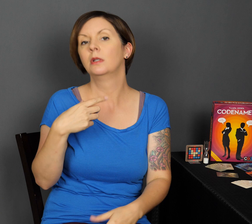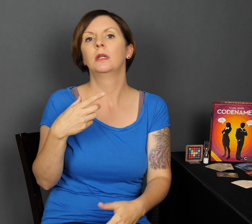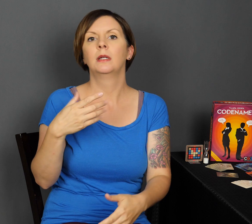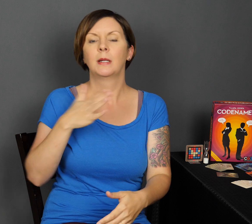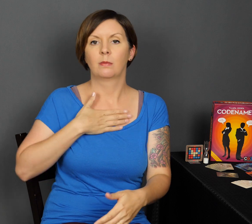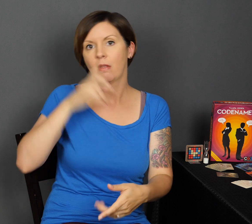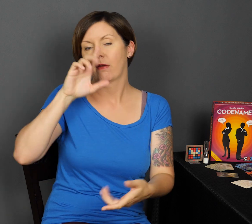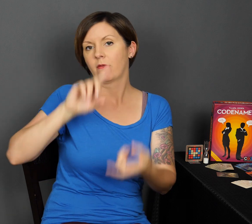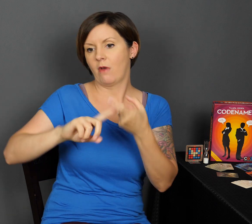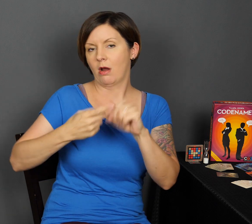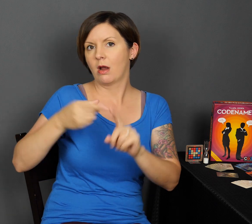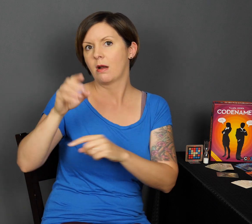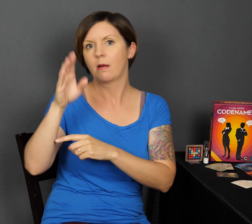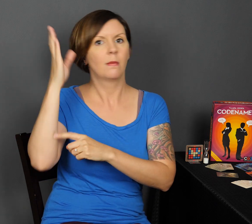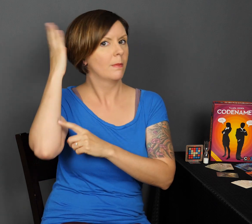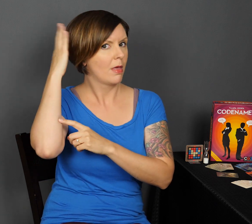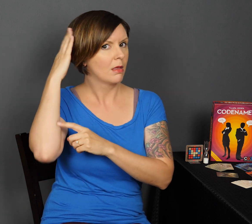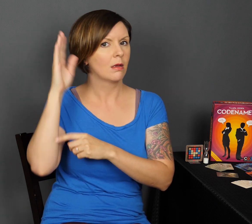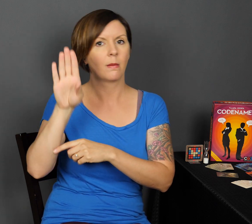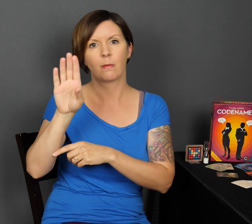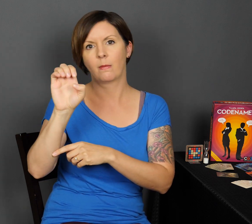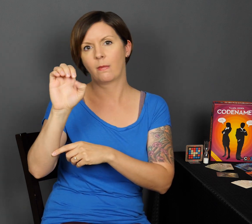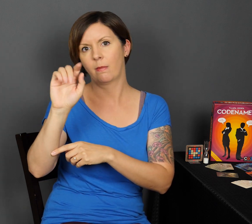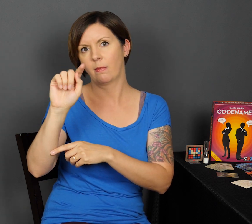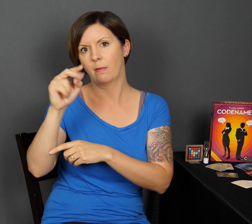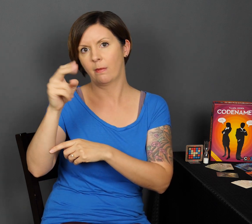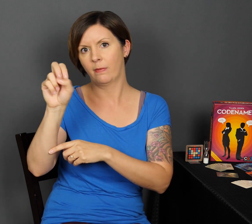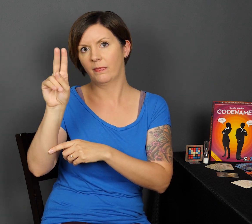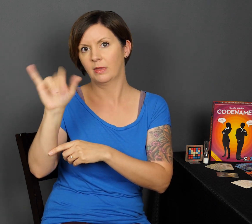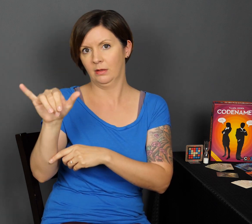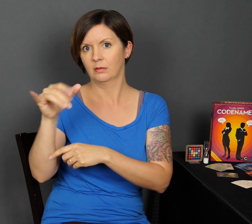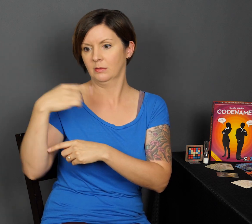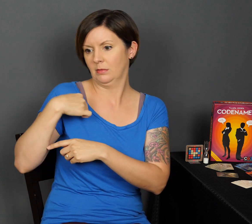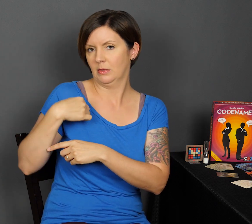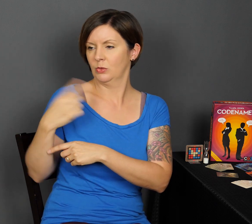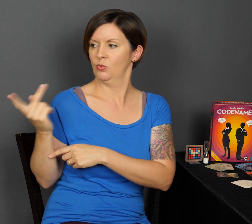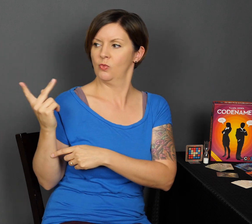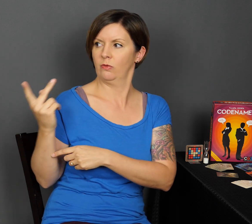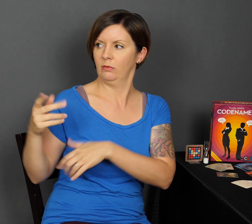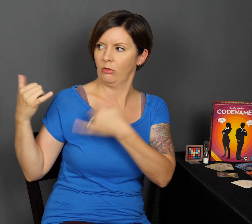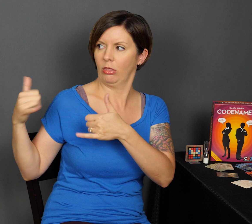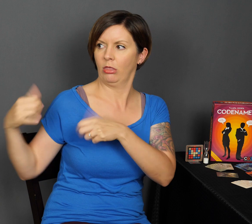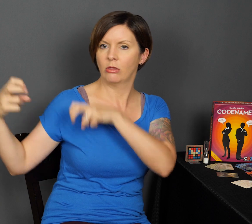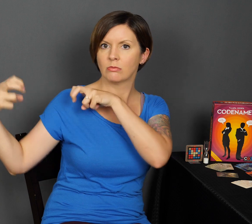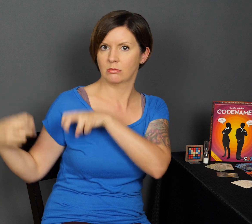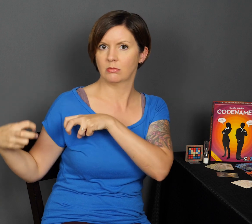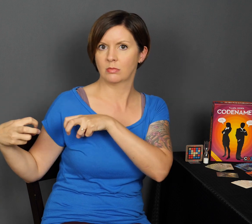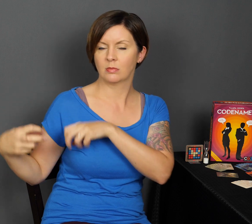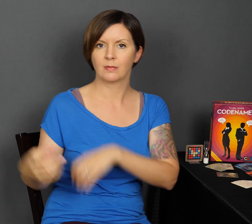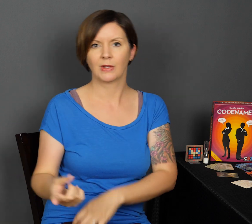So, it's me and my friend Bethany playing the game and we’re sitting across from each other